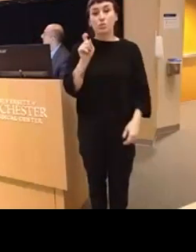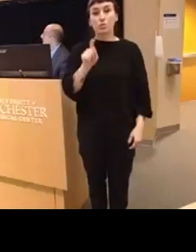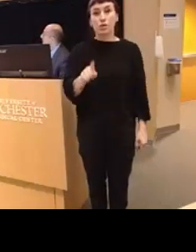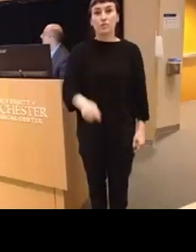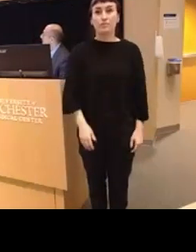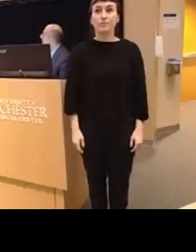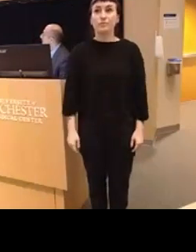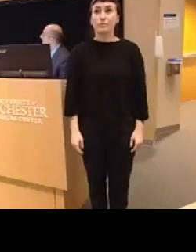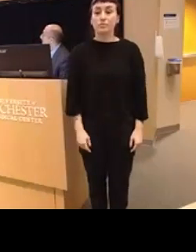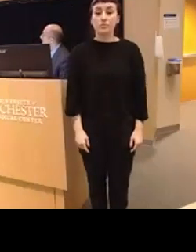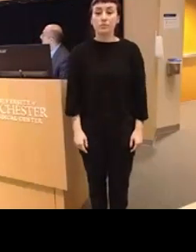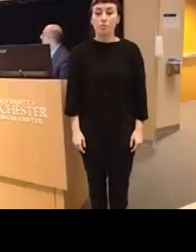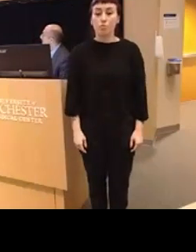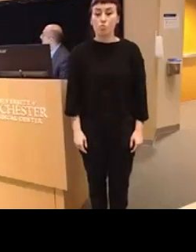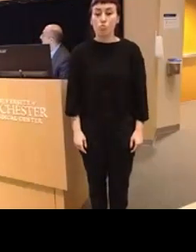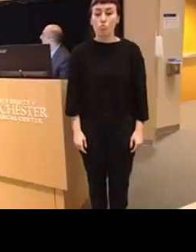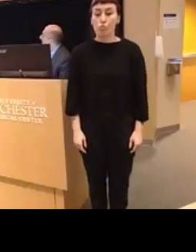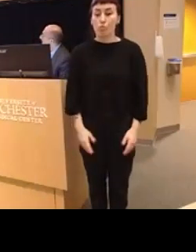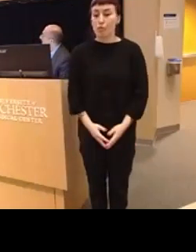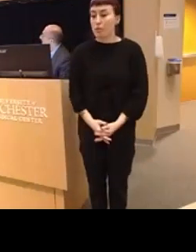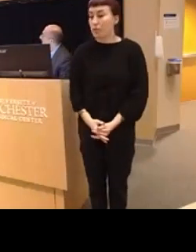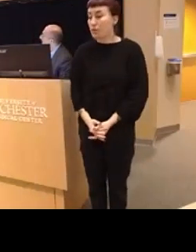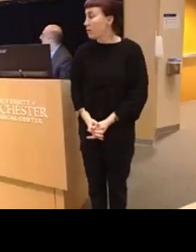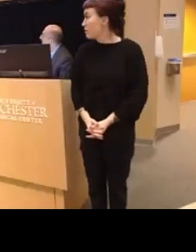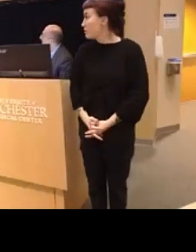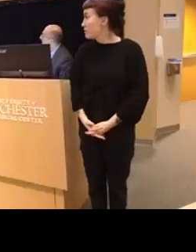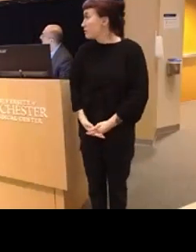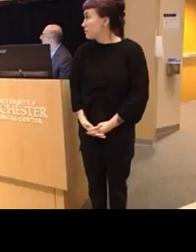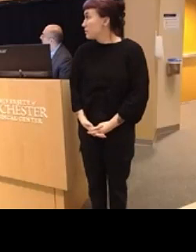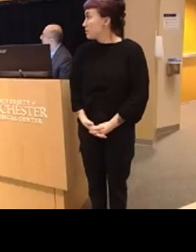loaded question by the way so I mean it sounds like you developed a wonderful collaboration